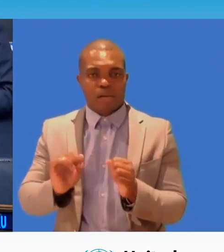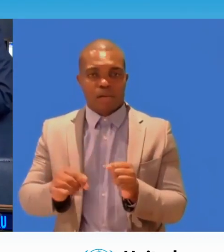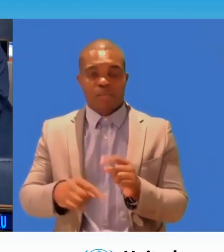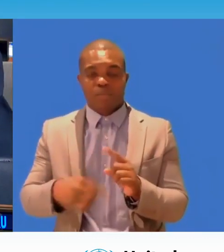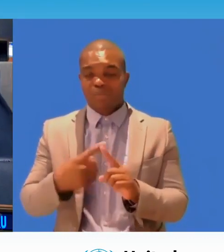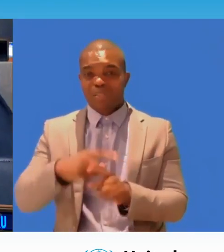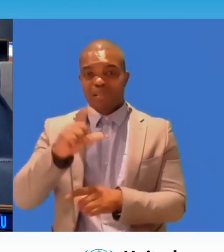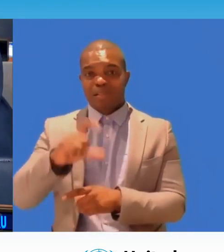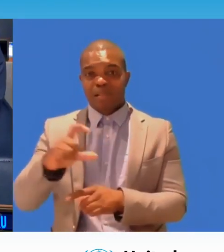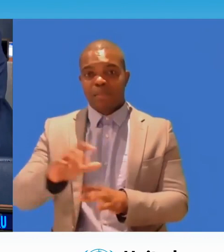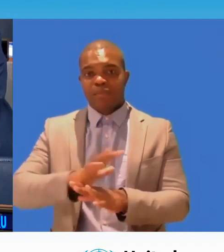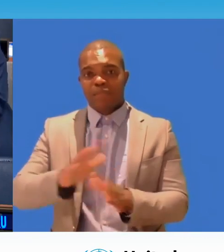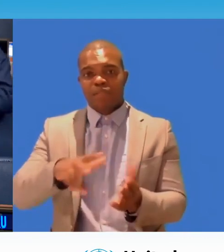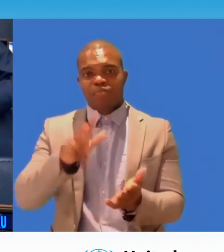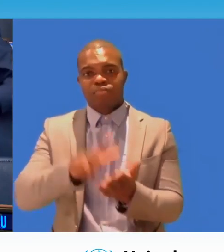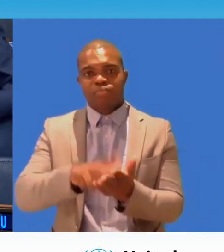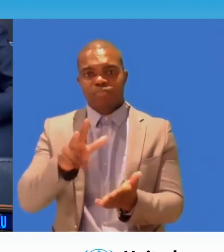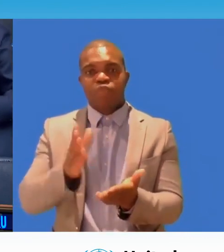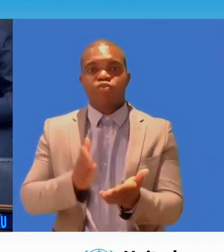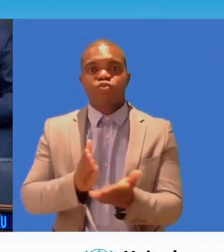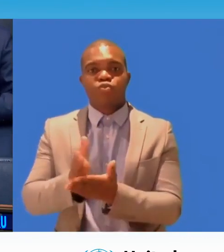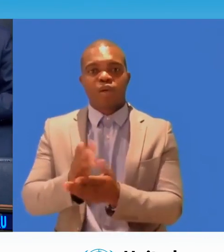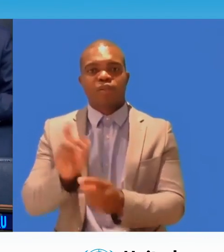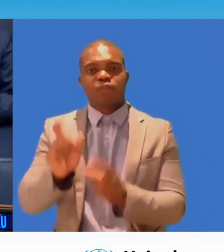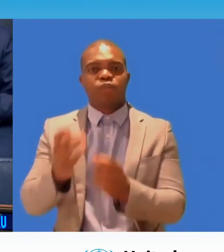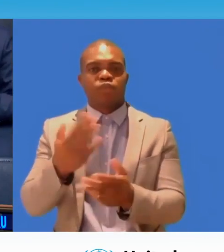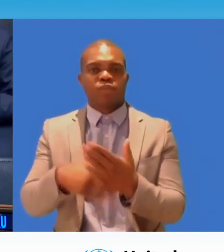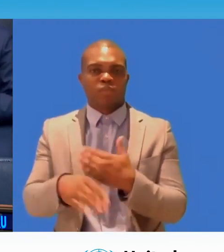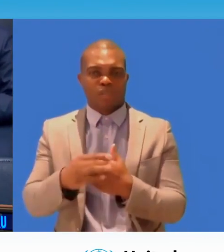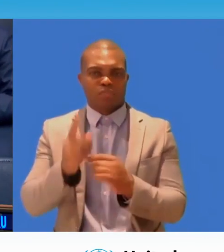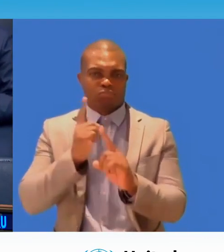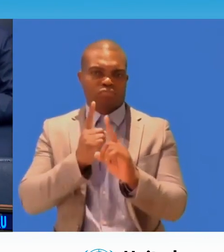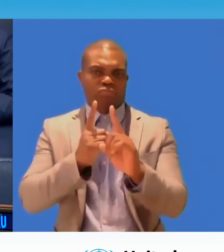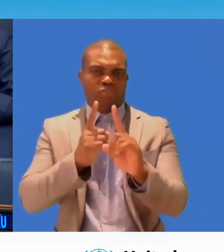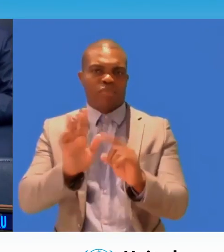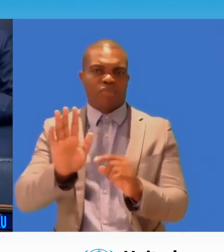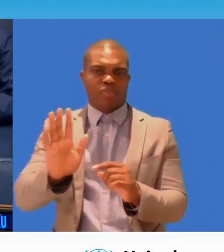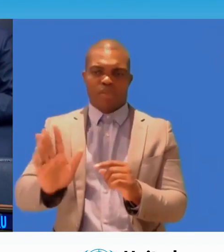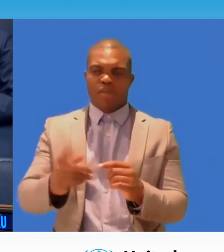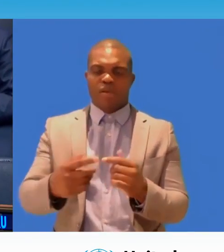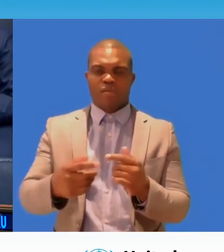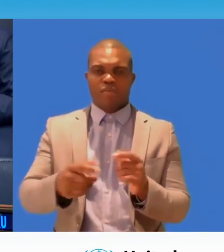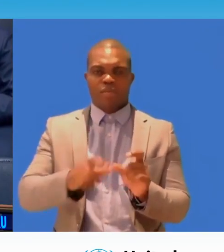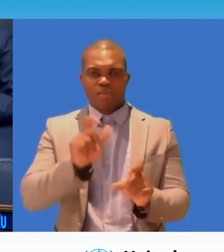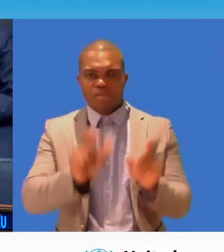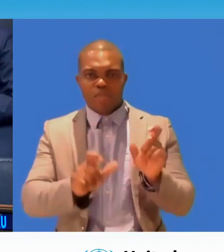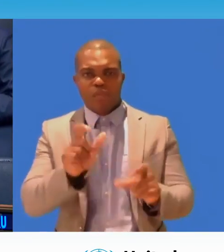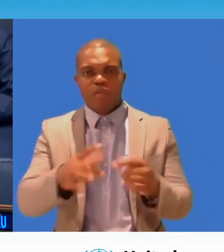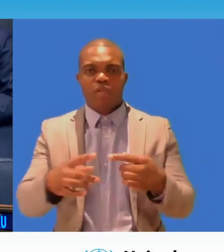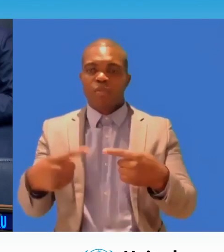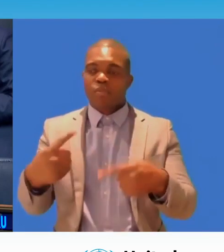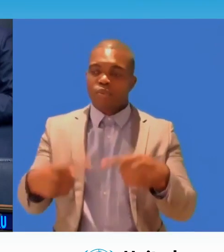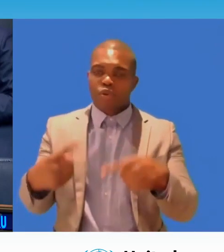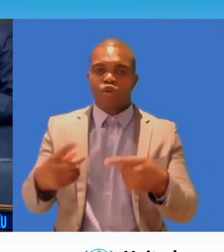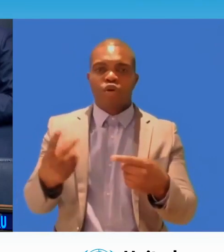political economic social and cultural rights as well as non-discrimination in workplaces and